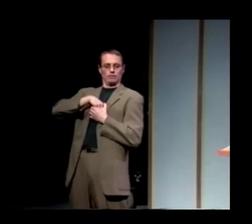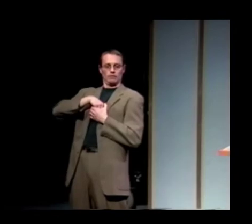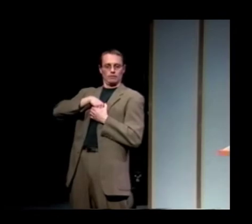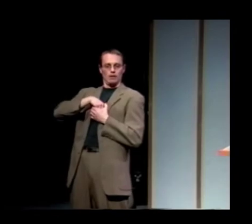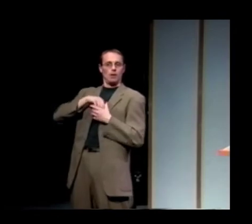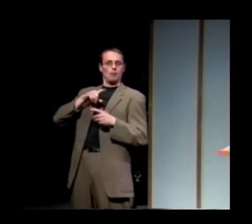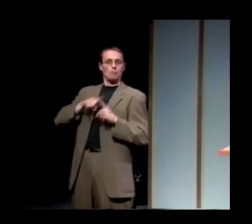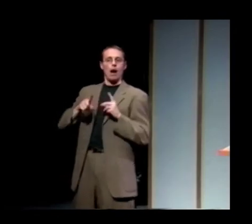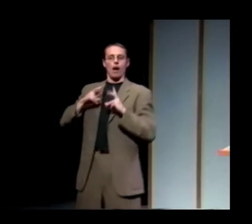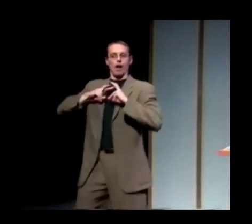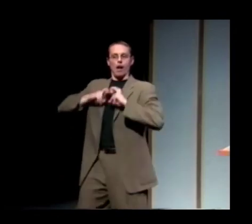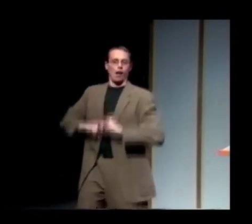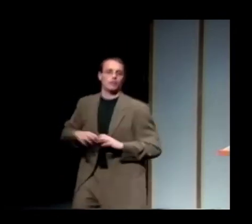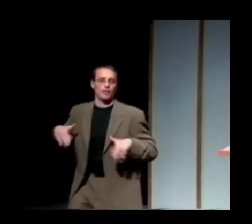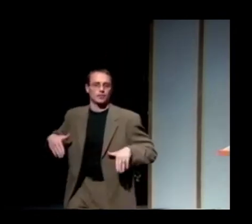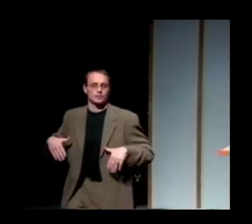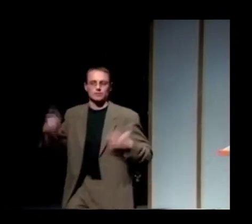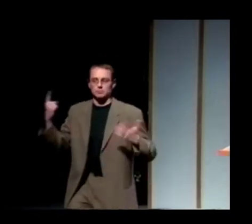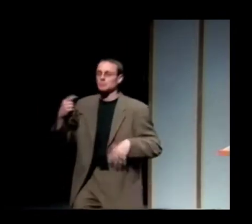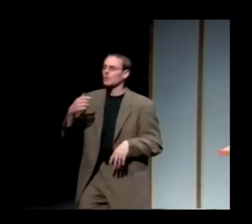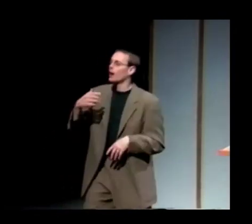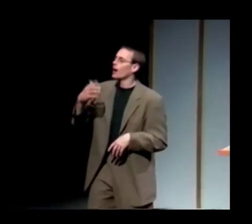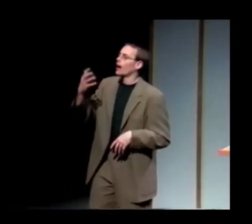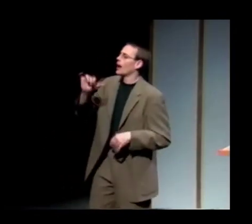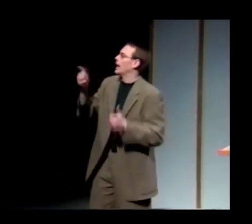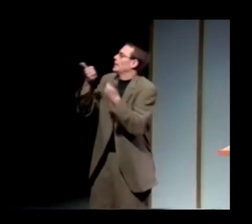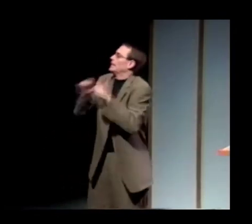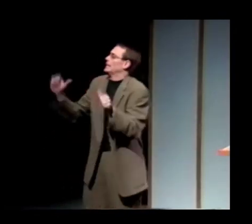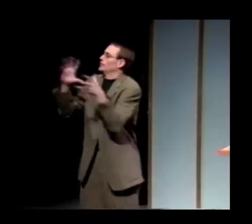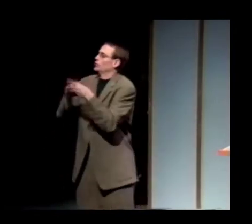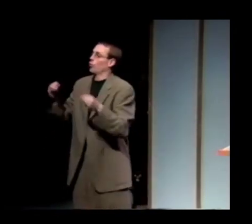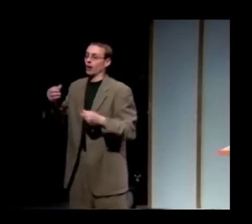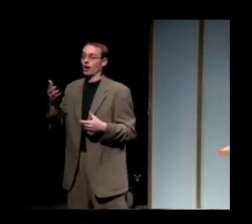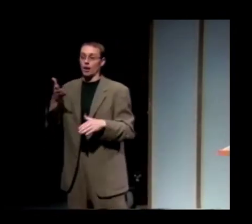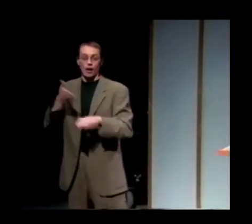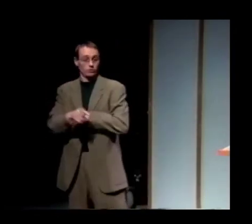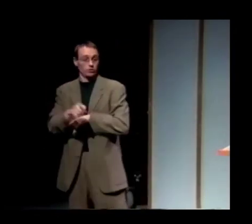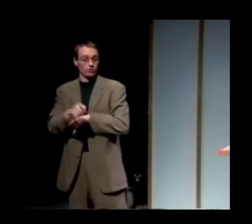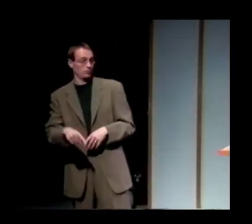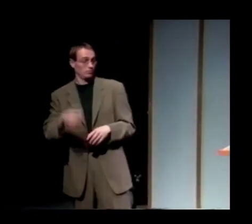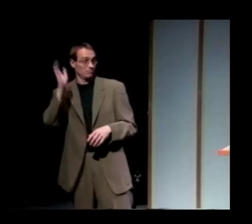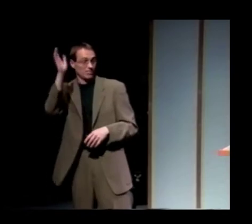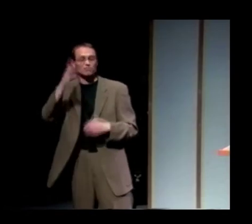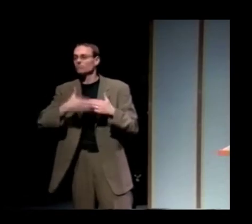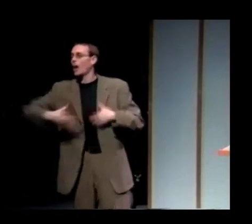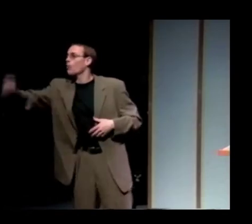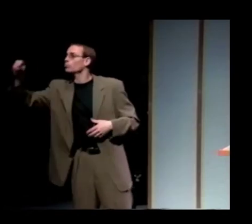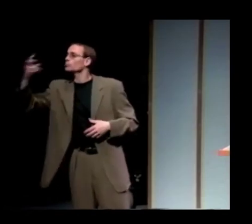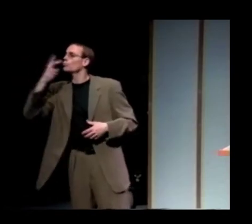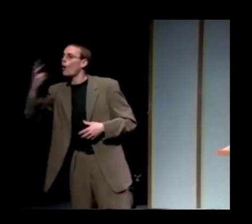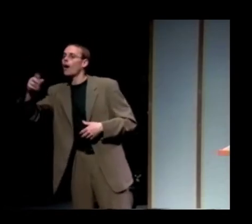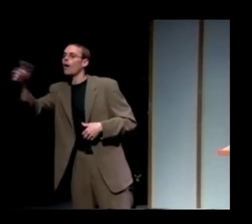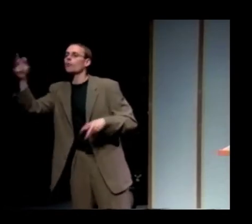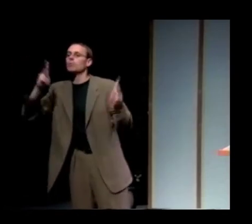OR MAYBE HE WAS JUST INTERNALIZING THAT AND IT HADN'T BEEN ANALYZED YET, BUT ANY STORY-- AFTER THIS LECTURE,